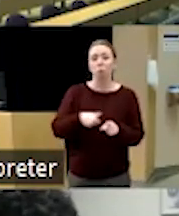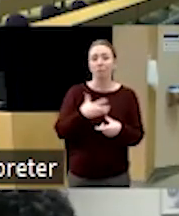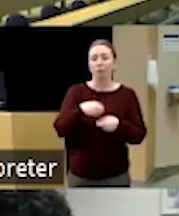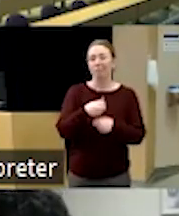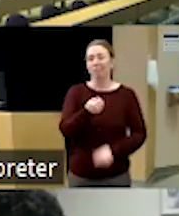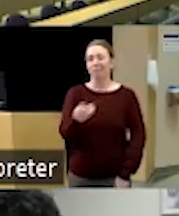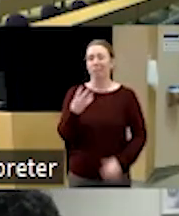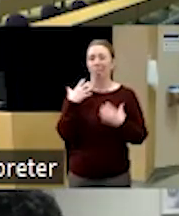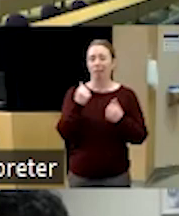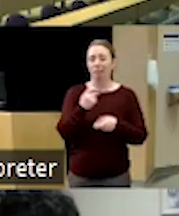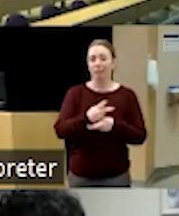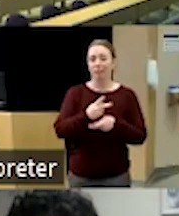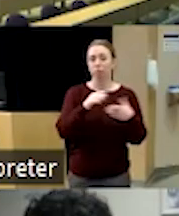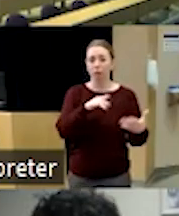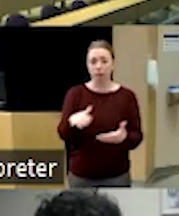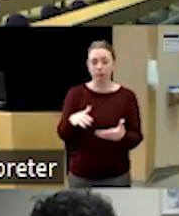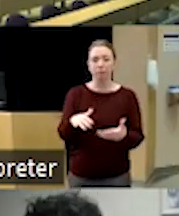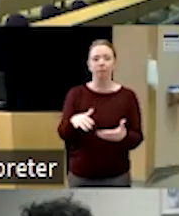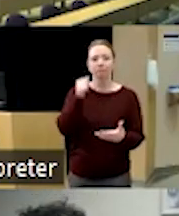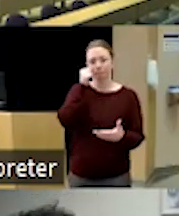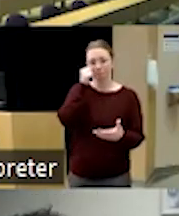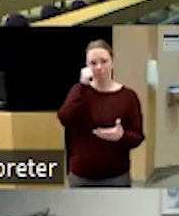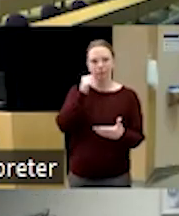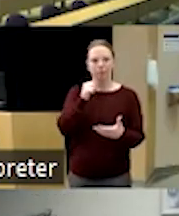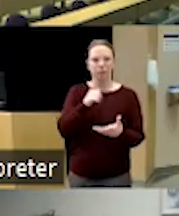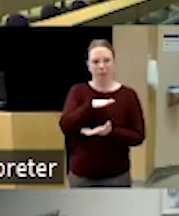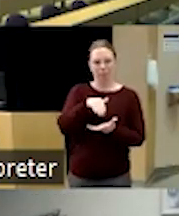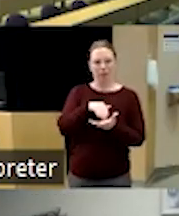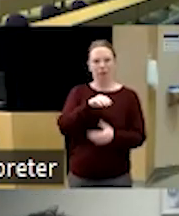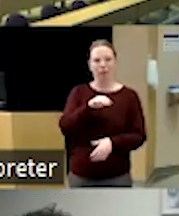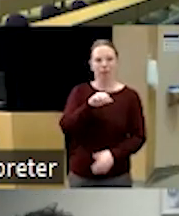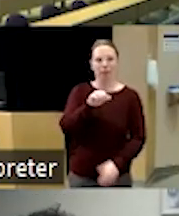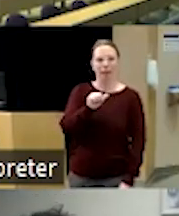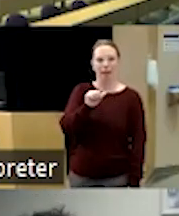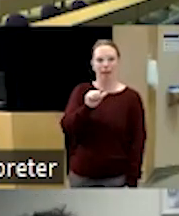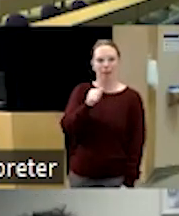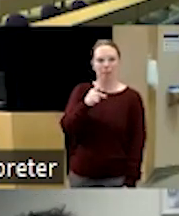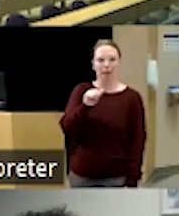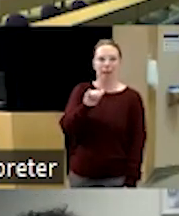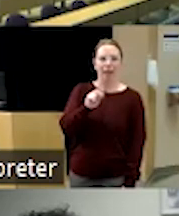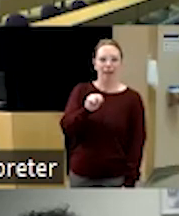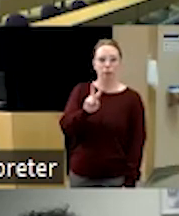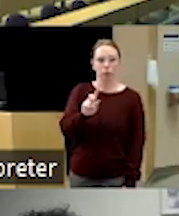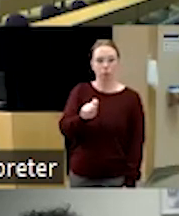that are here in the middle praying 22 and I'm paying 2.0 they actually aim at Patients